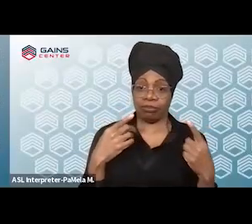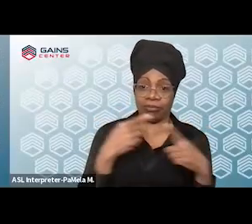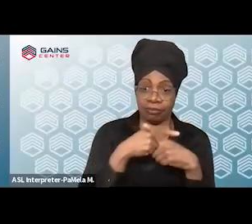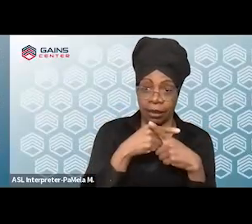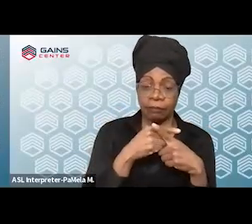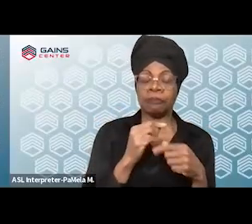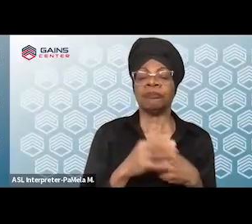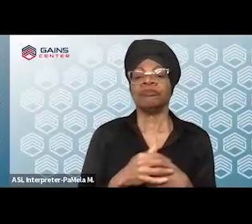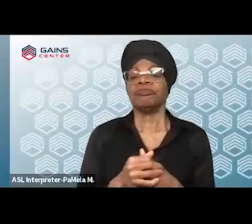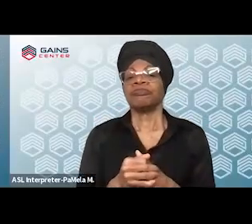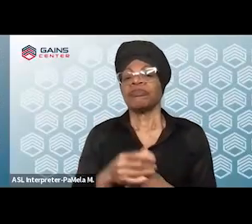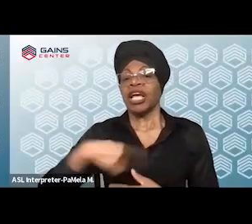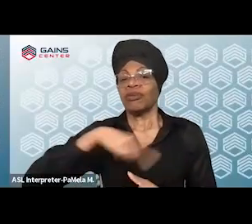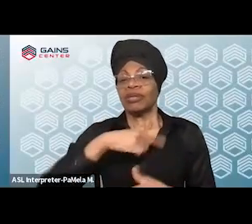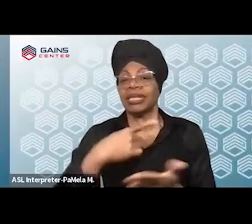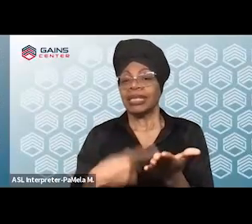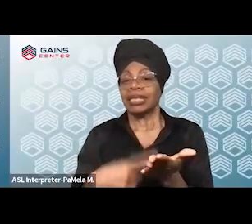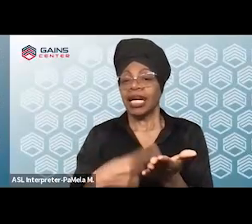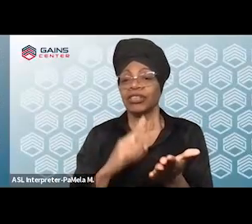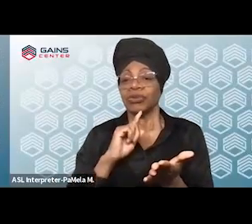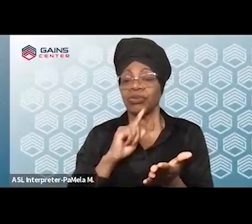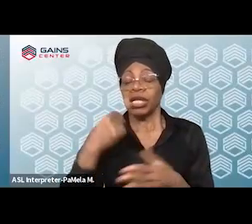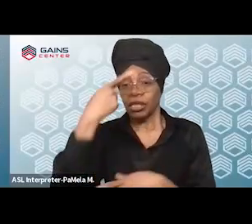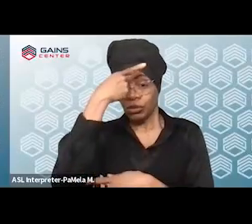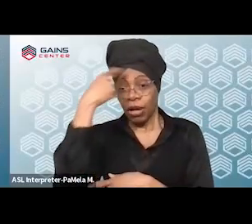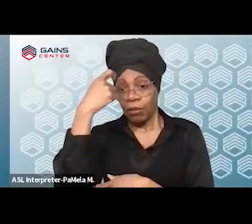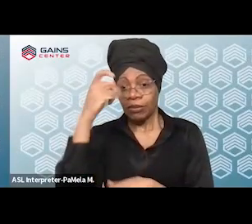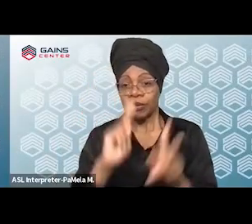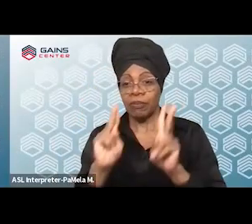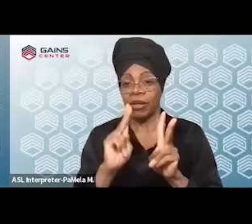potentially very re-traumatizing for people with trauma histories, okay?